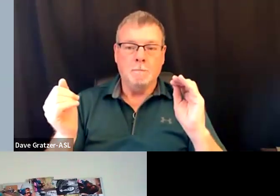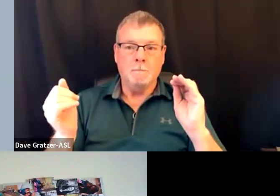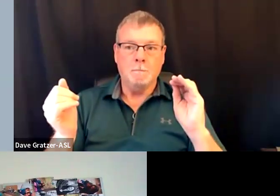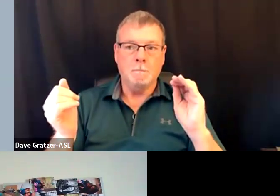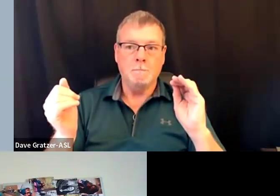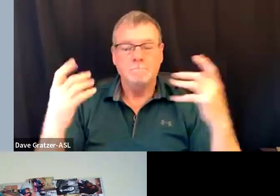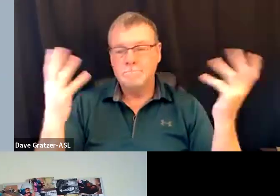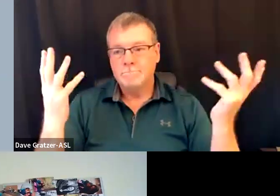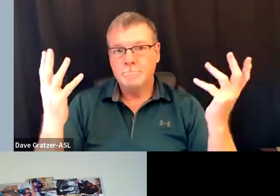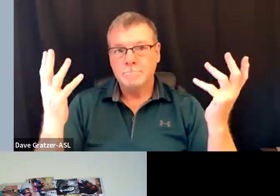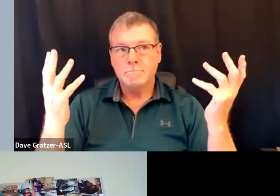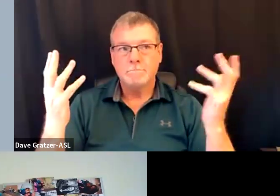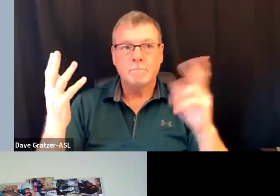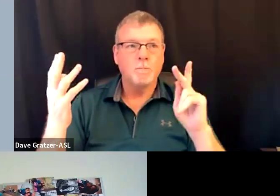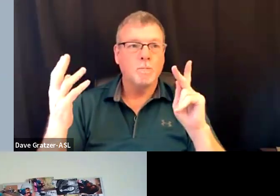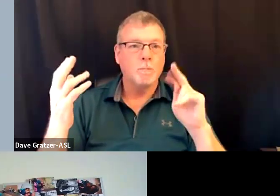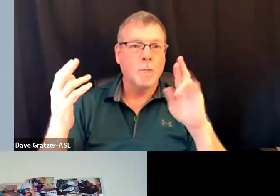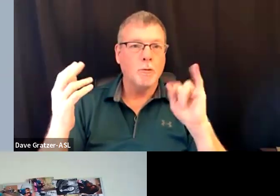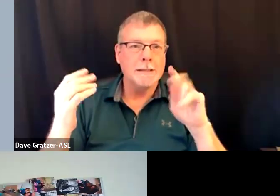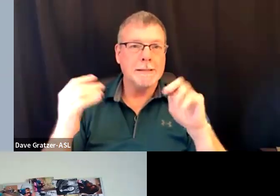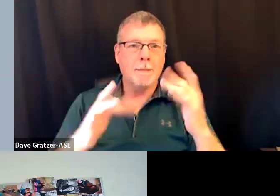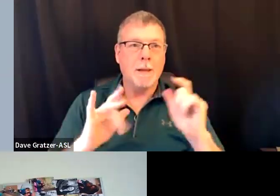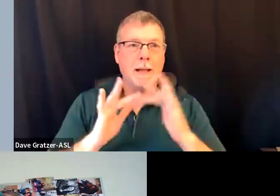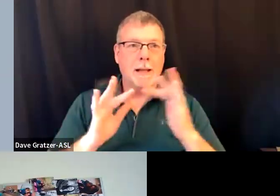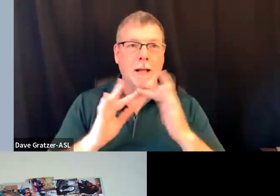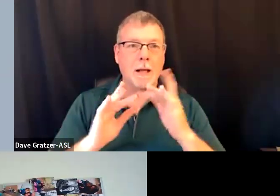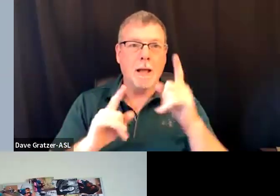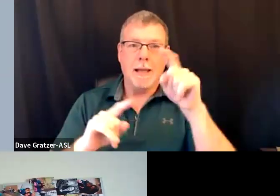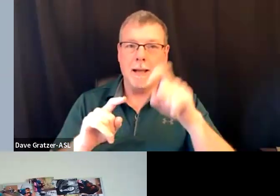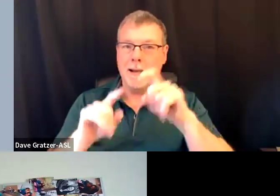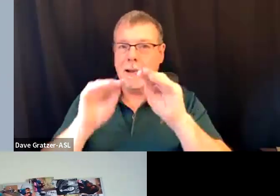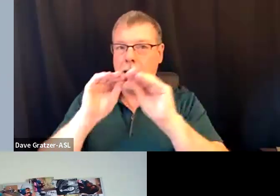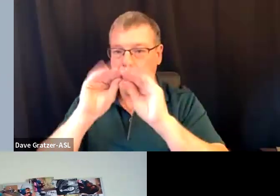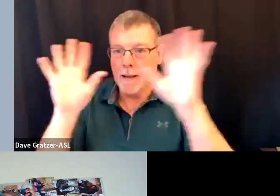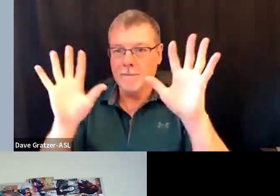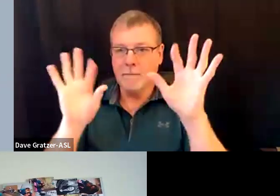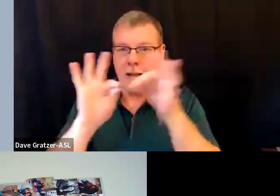I don't know. Kristin, we may want to connect with you to see if we need to clarify, update this language.